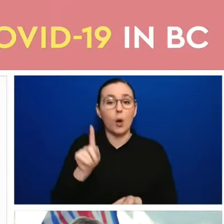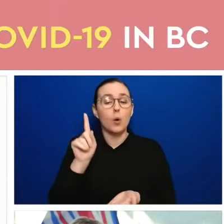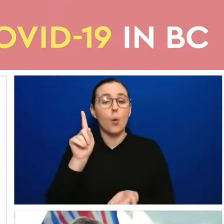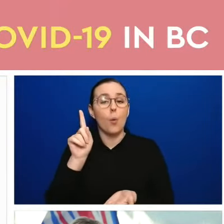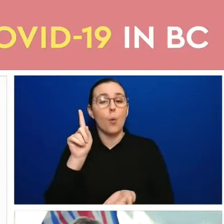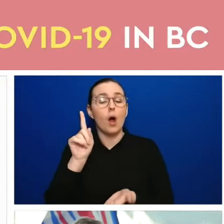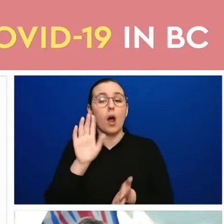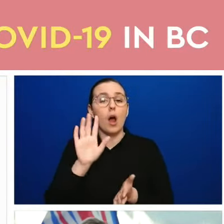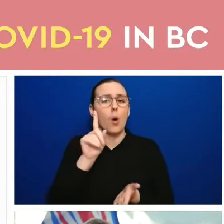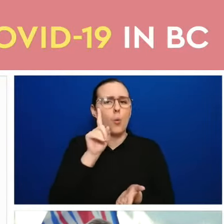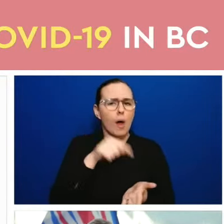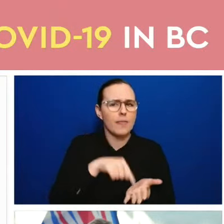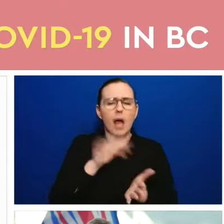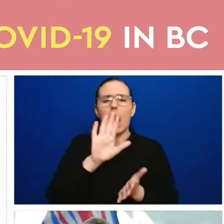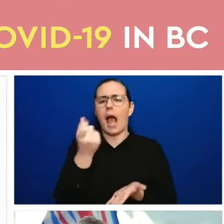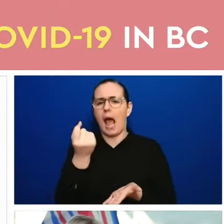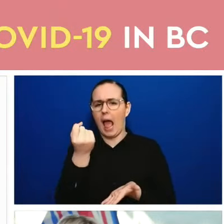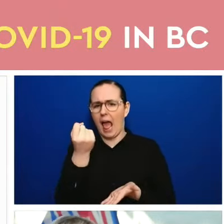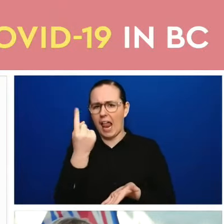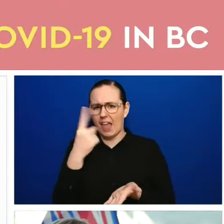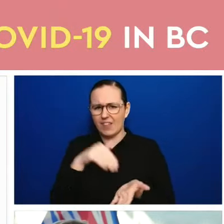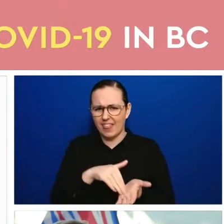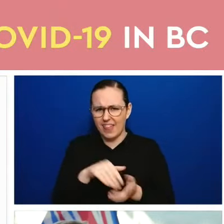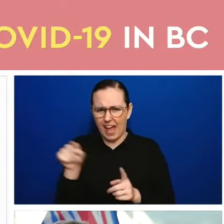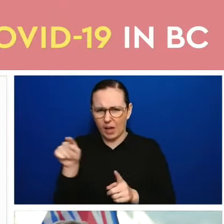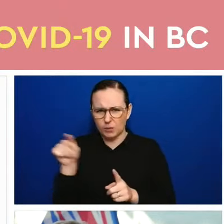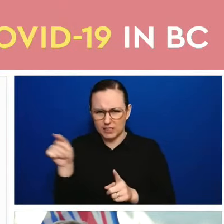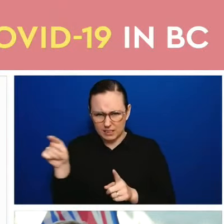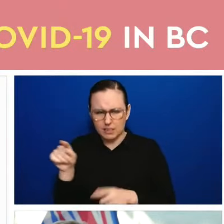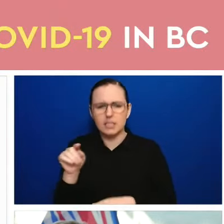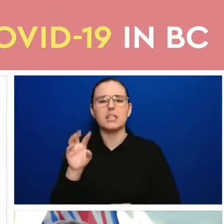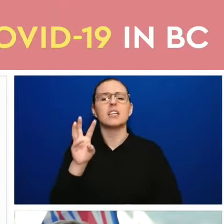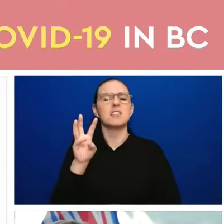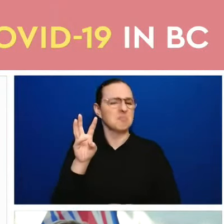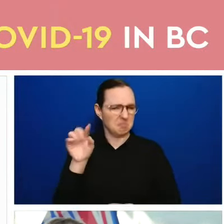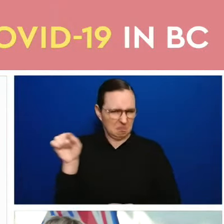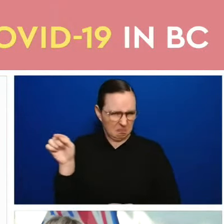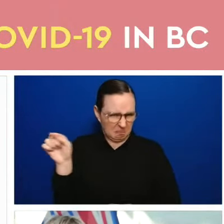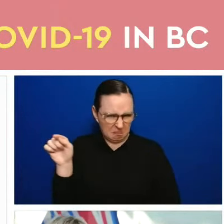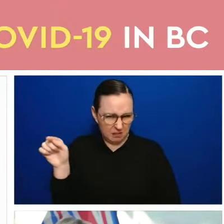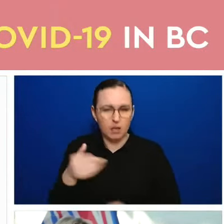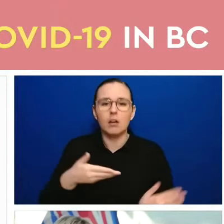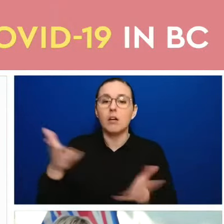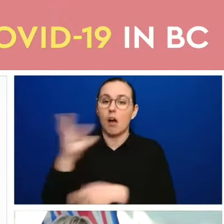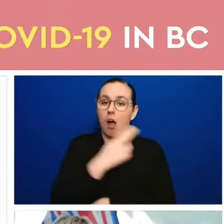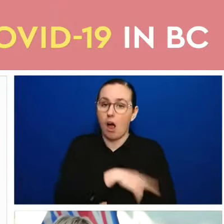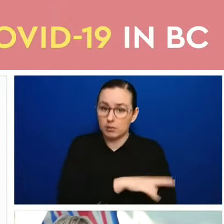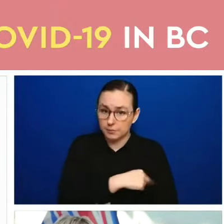The week ending the 30th of January out of 11,539 new cases.